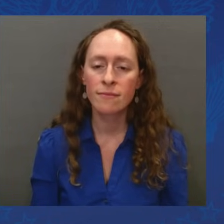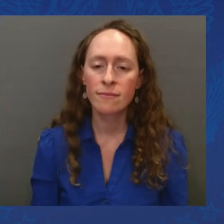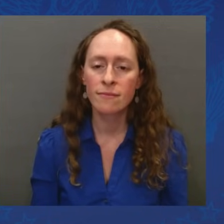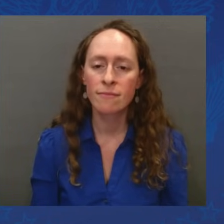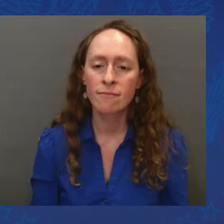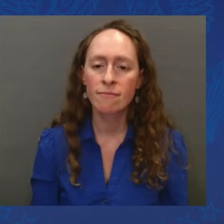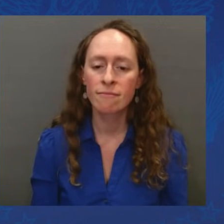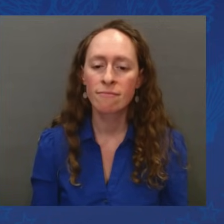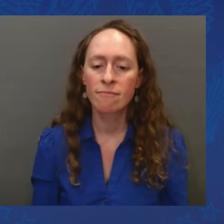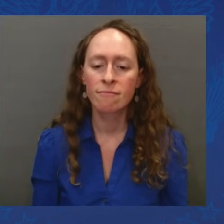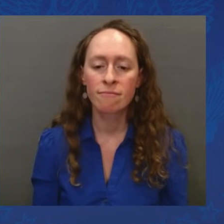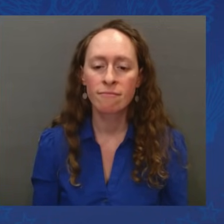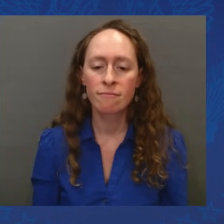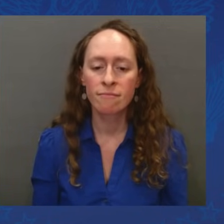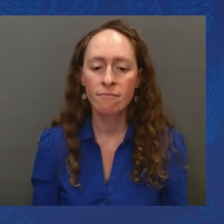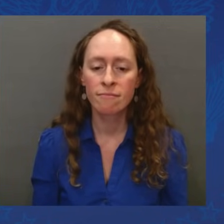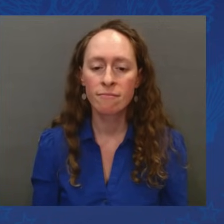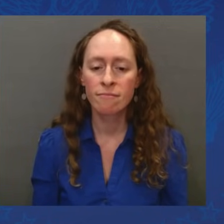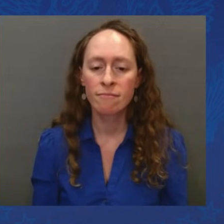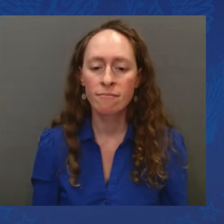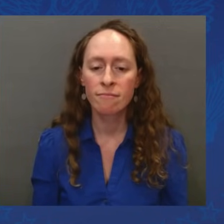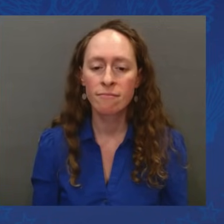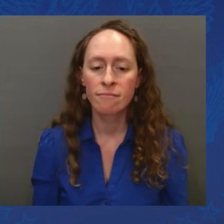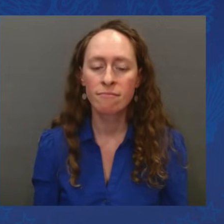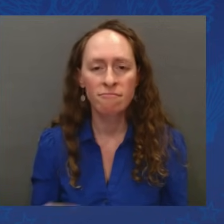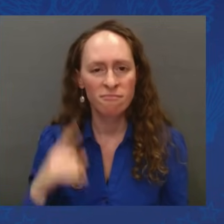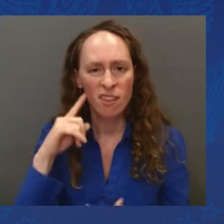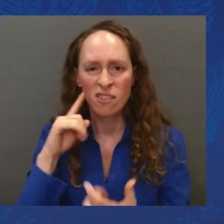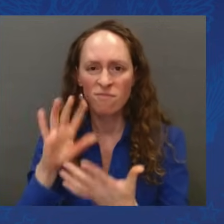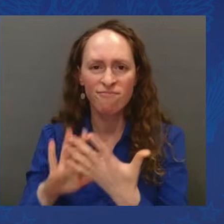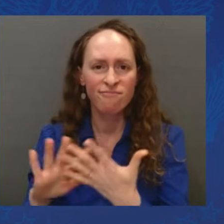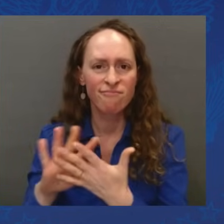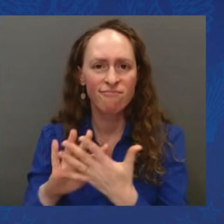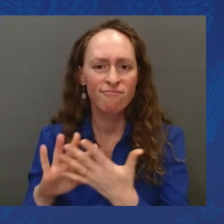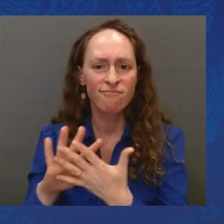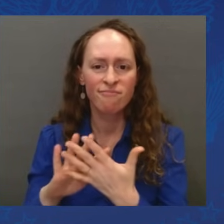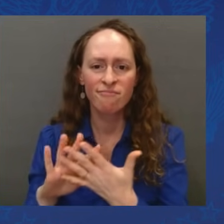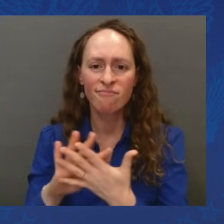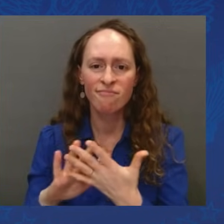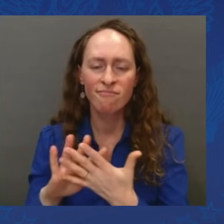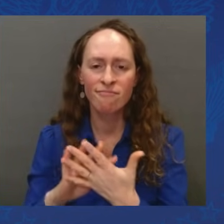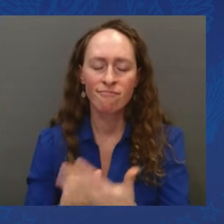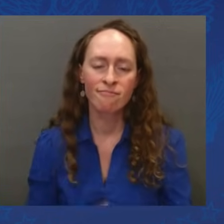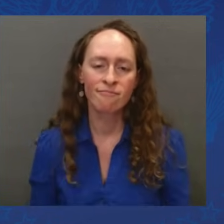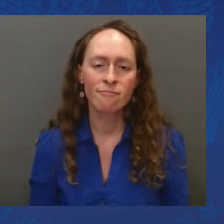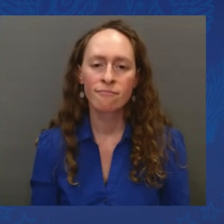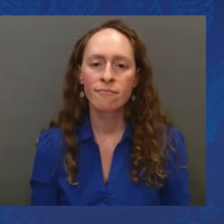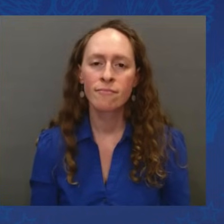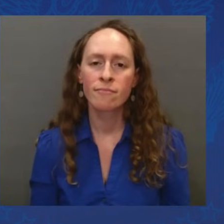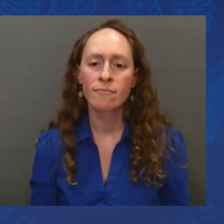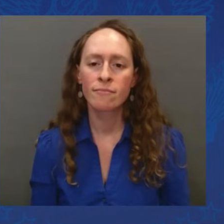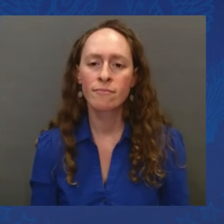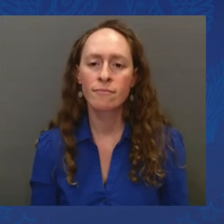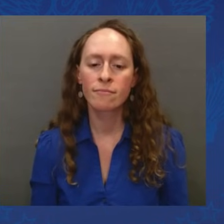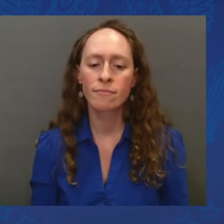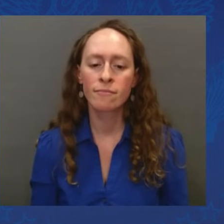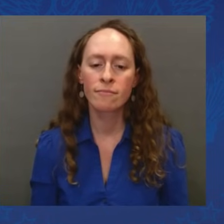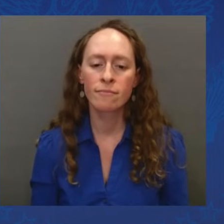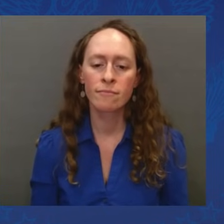This week, you also said that we must protect hospitals. So, when you weigh the target against the number of civilians